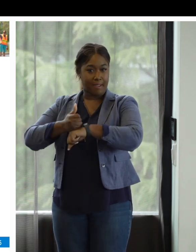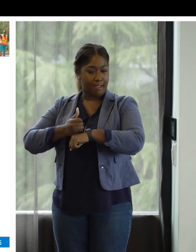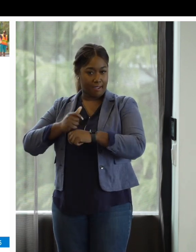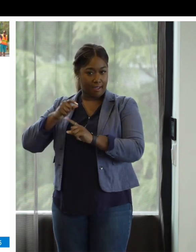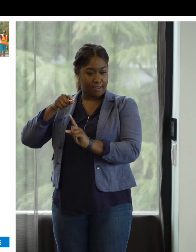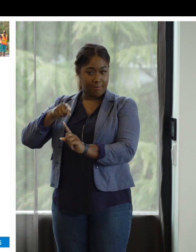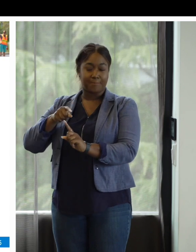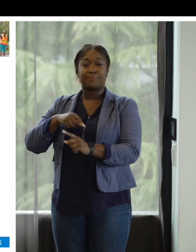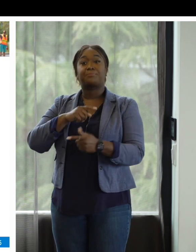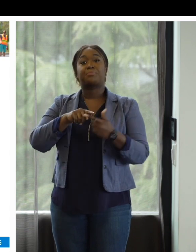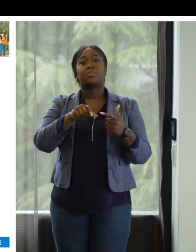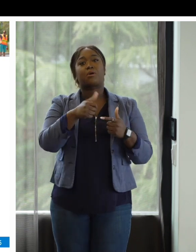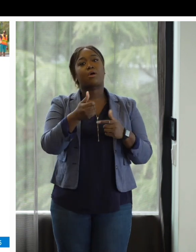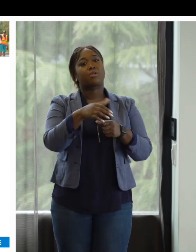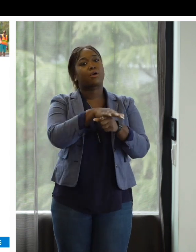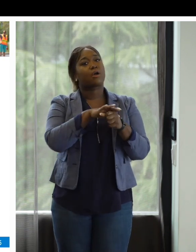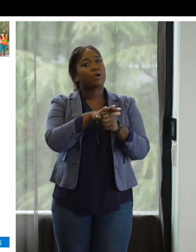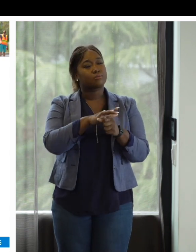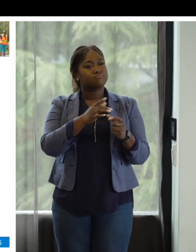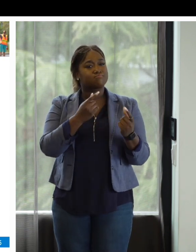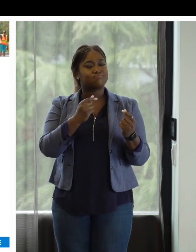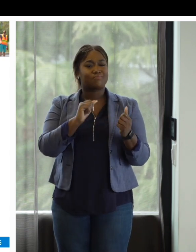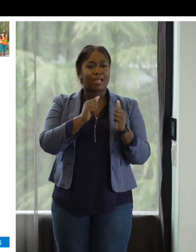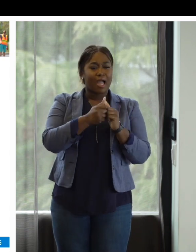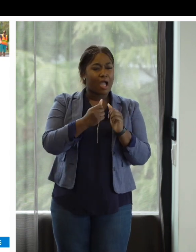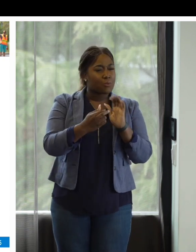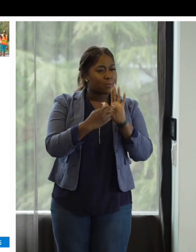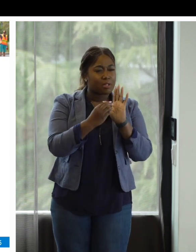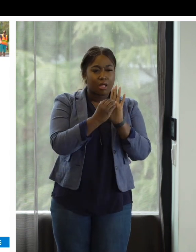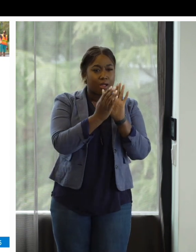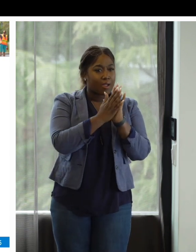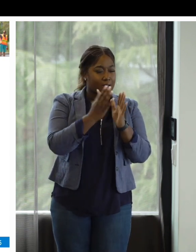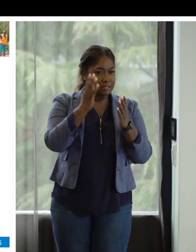areas of how to represent that information, how do you